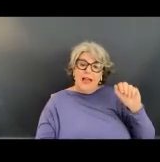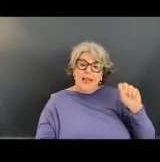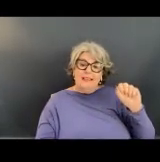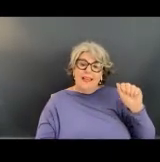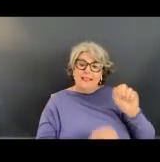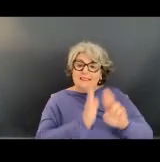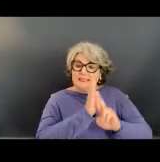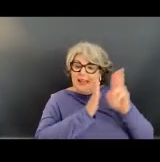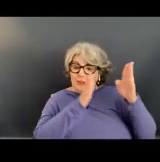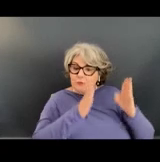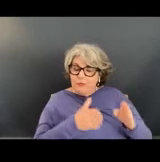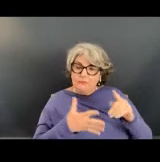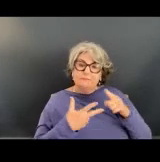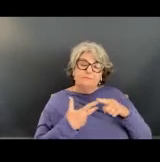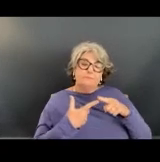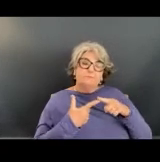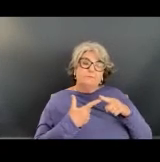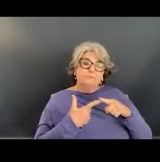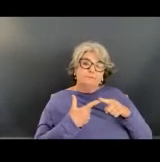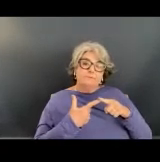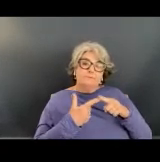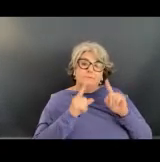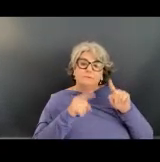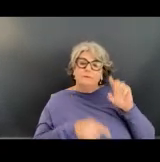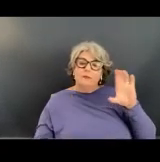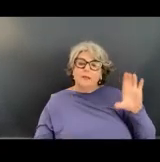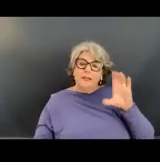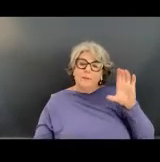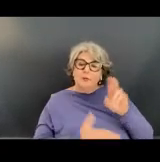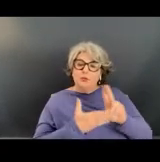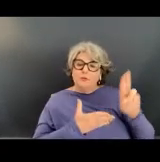We have visits planned to the Columbia University Maker Lab.